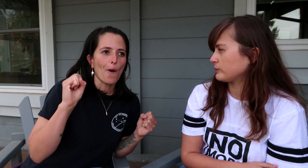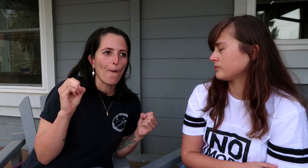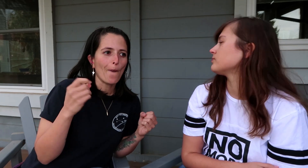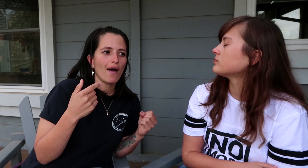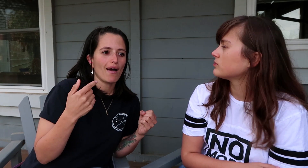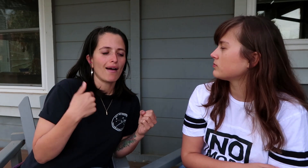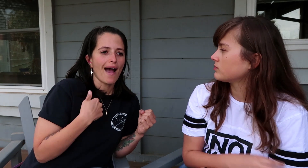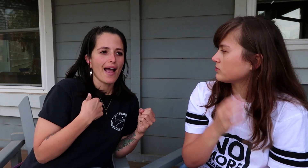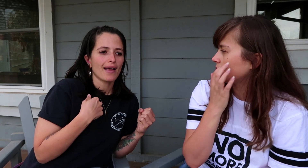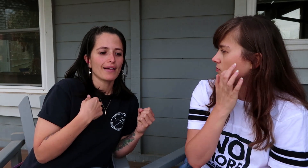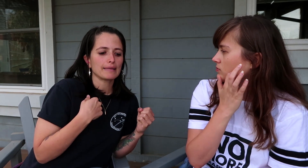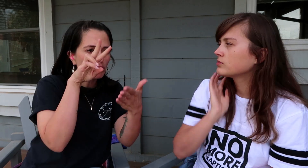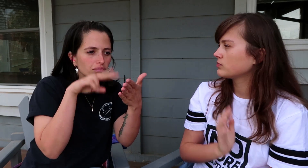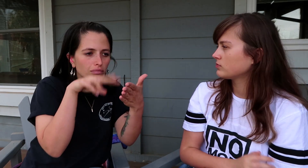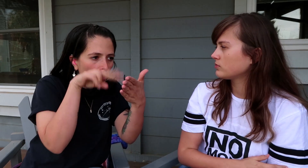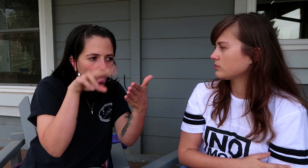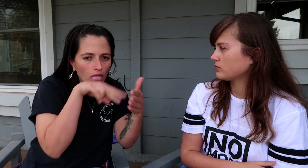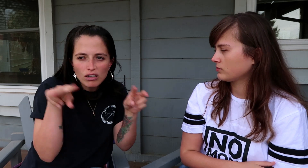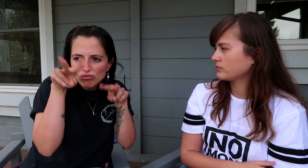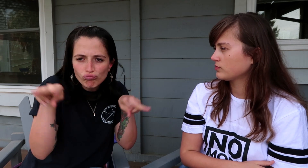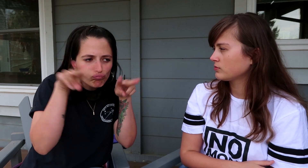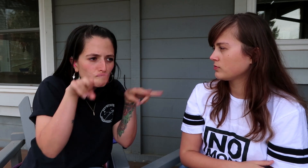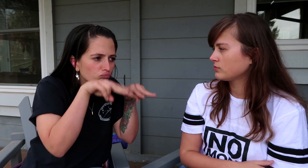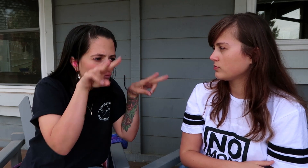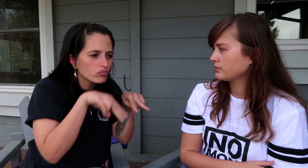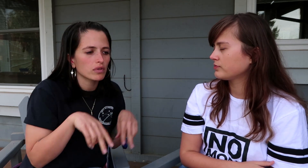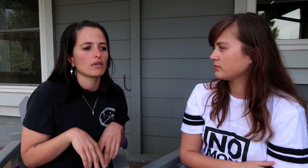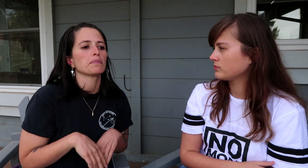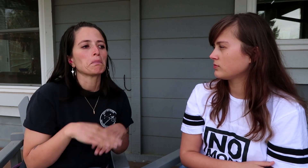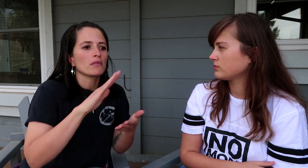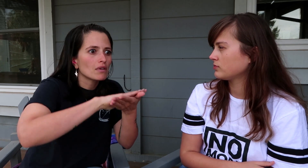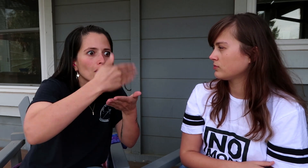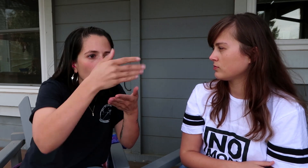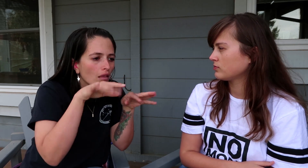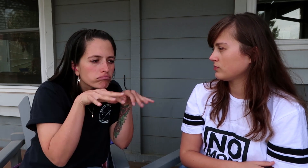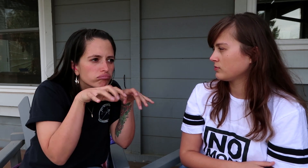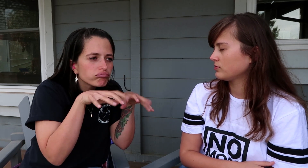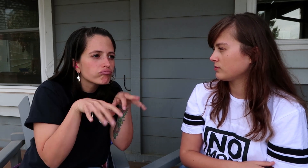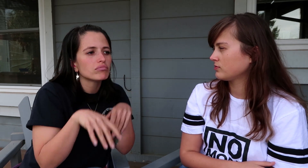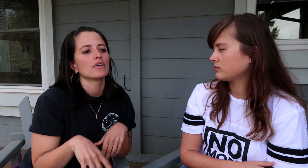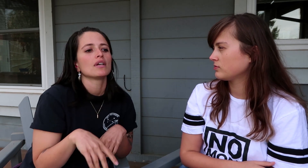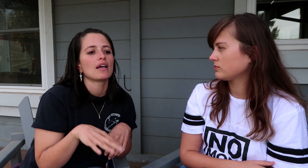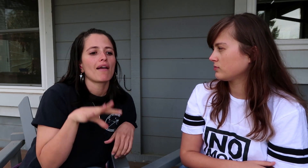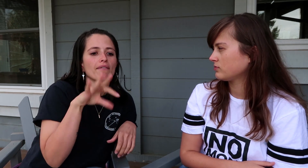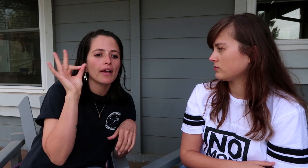So I started doing some research on how I could communicate, Was looking up information on the computer